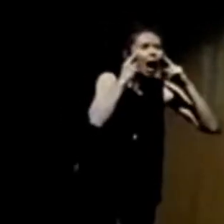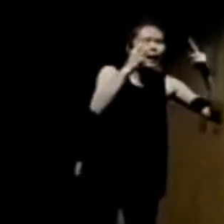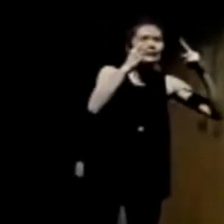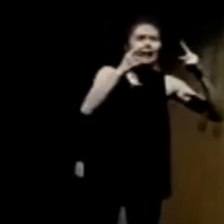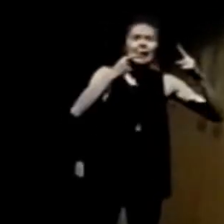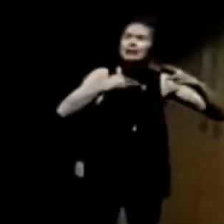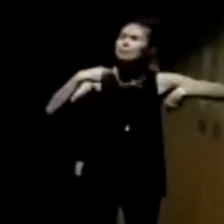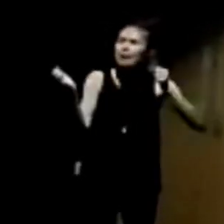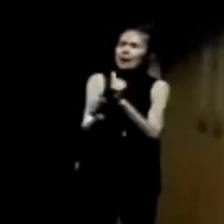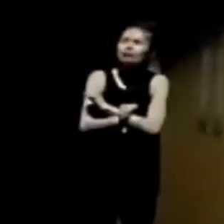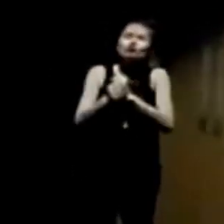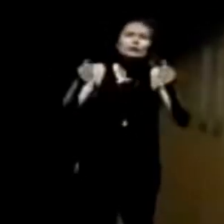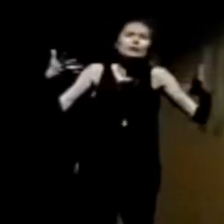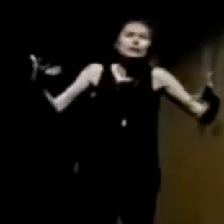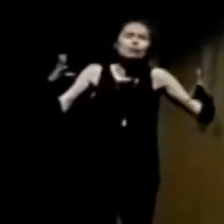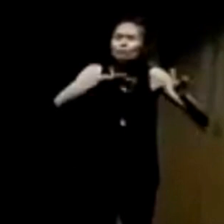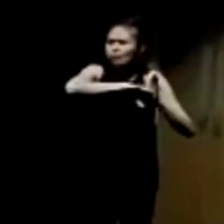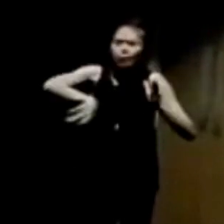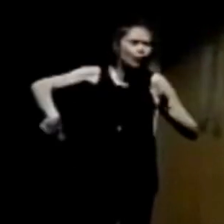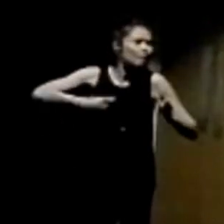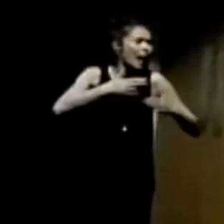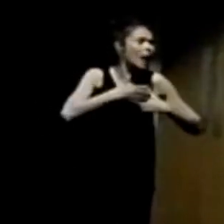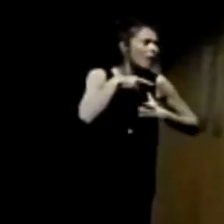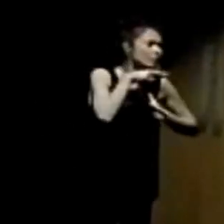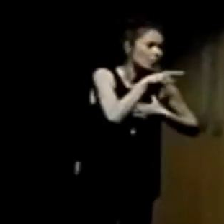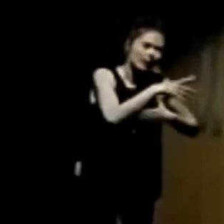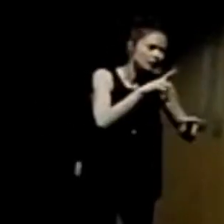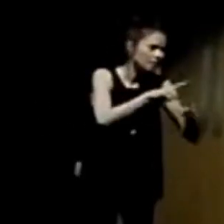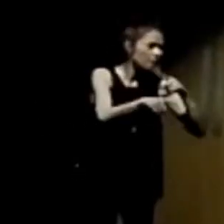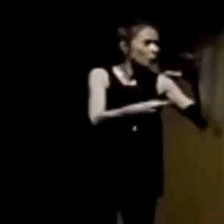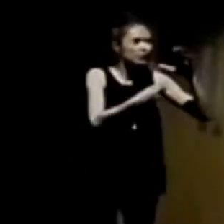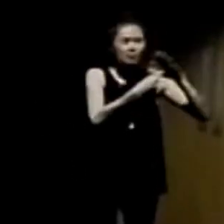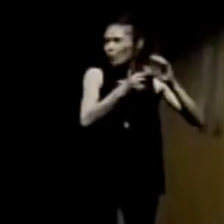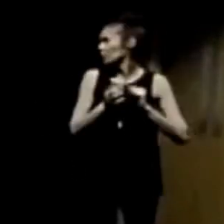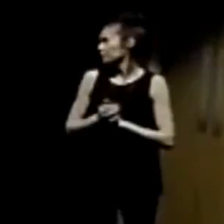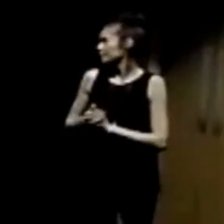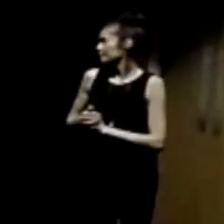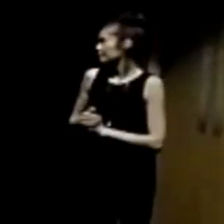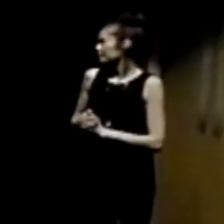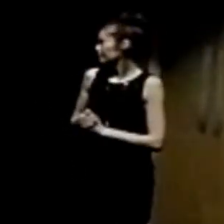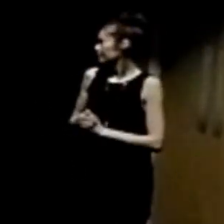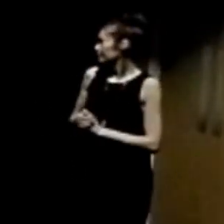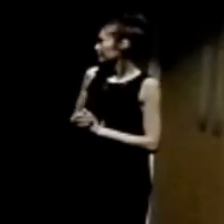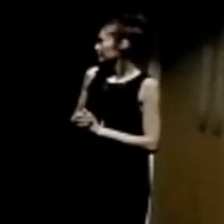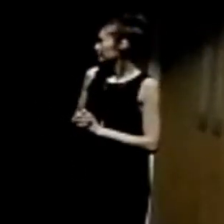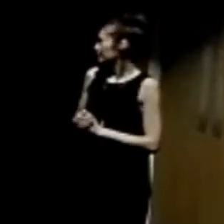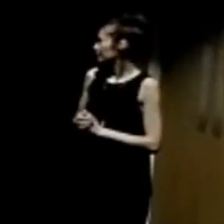LAUGHTER On she goes. So Lear comes back to her.